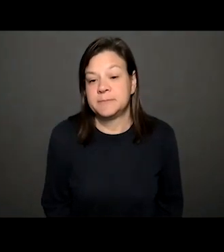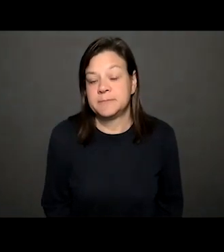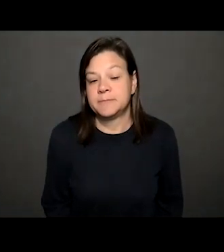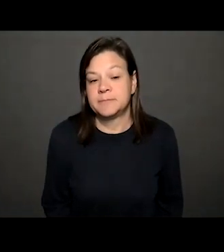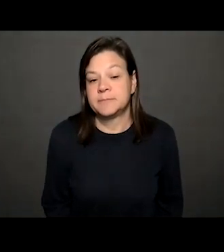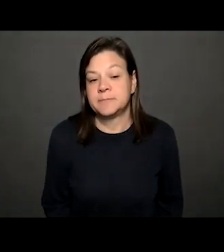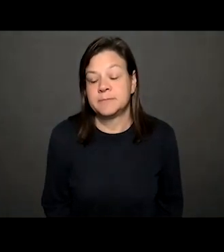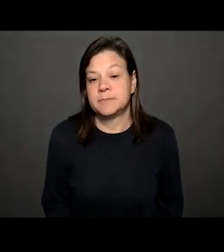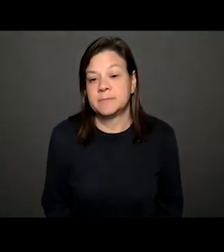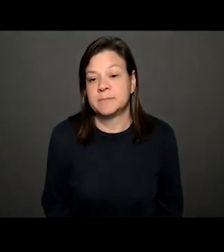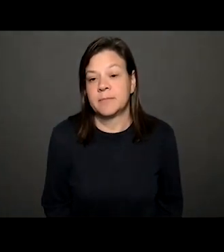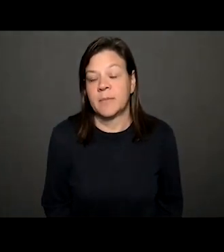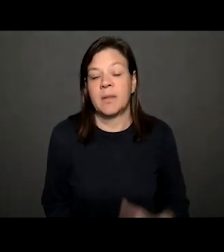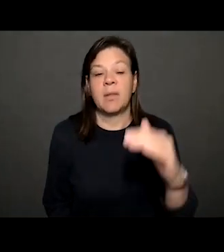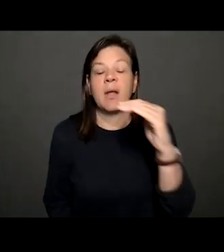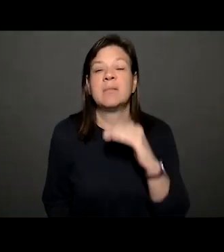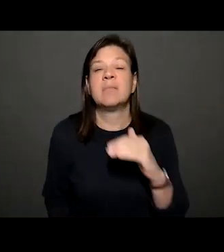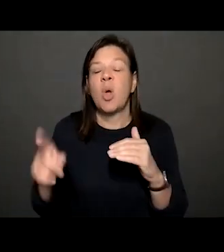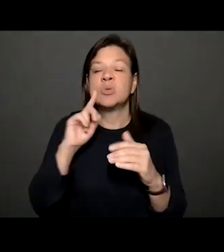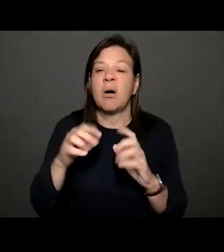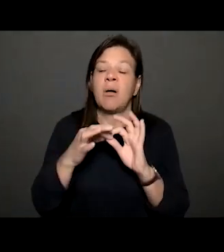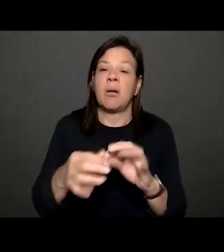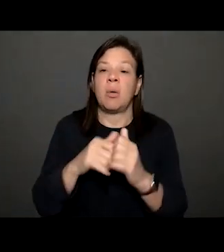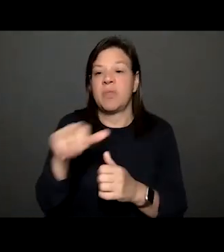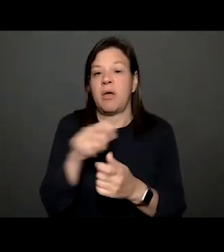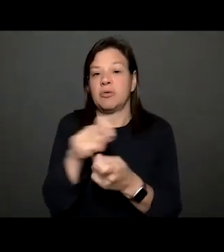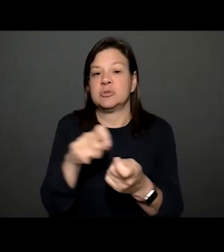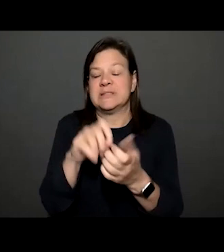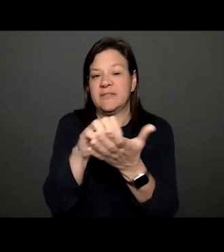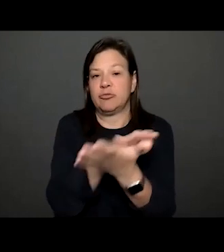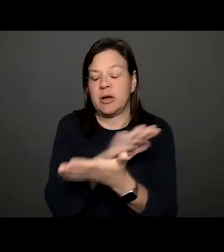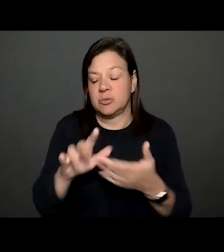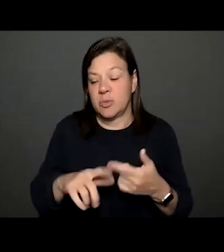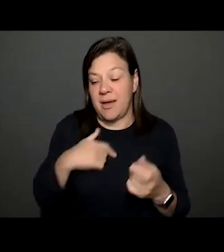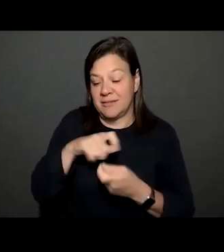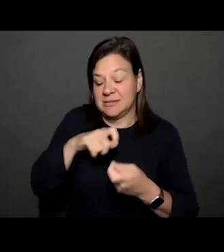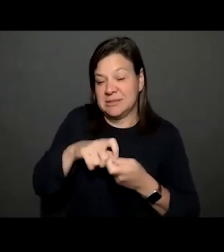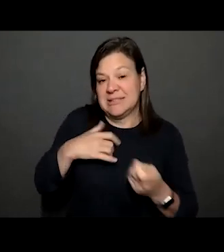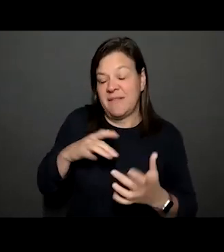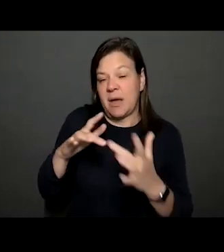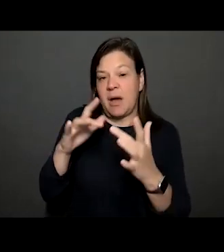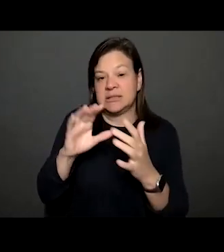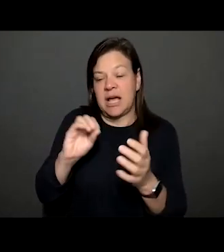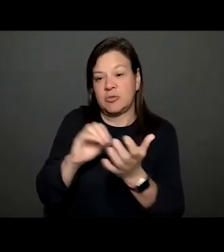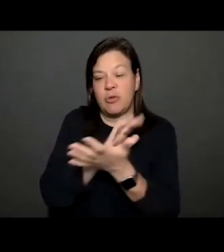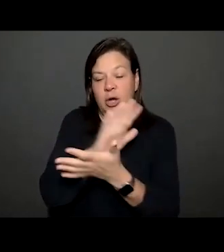WE GOT A SPECIFIC CONTACT RECORD ASSOCIATED WITH A COMPANY BECAUSE IT'S AN EMPLOYEE OF THAT COMPANY.